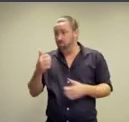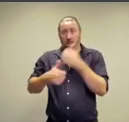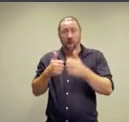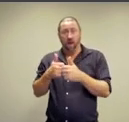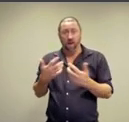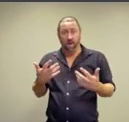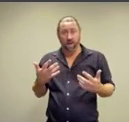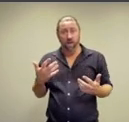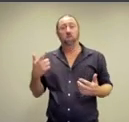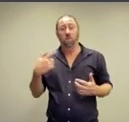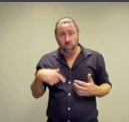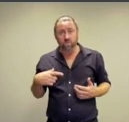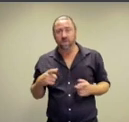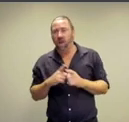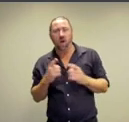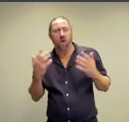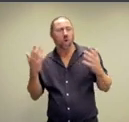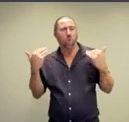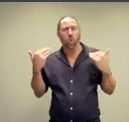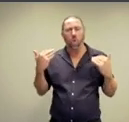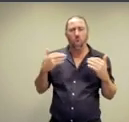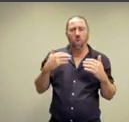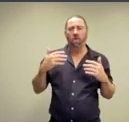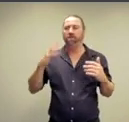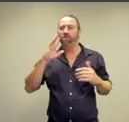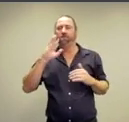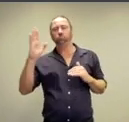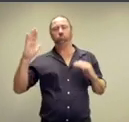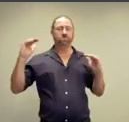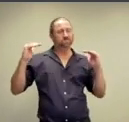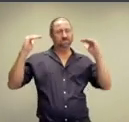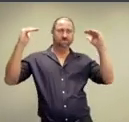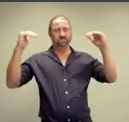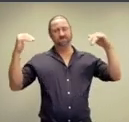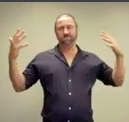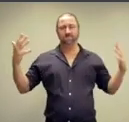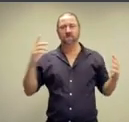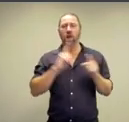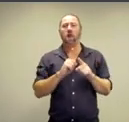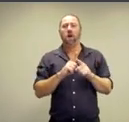people's popular imagination as the cool uniform of the fashion elite.